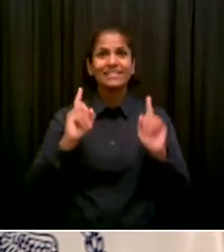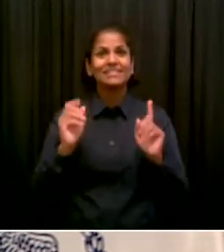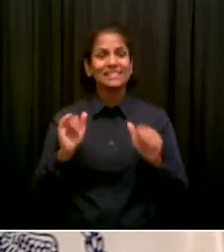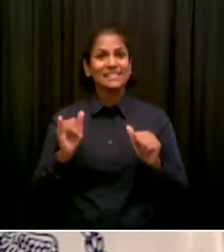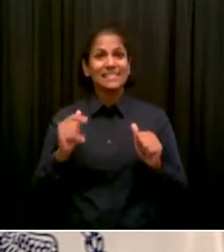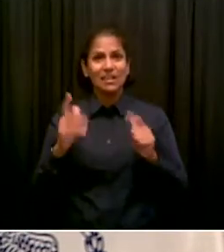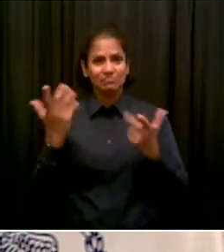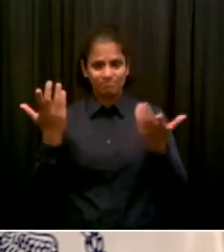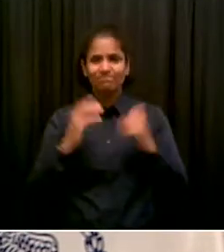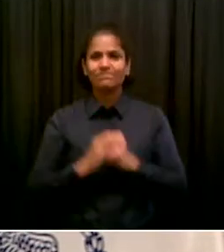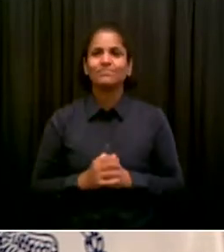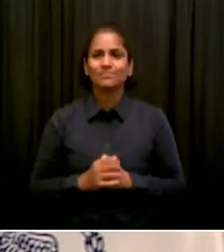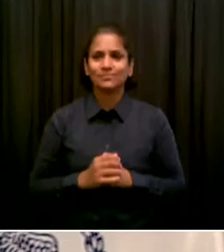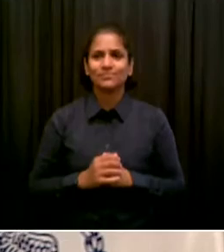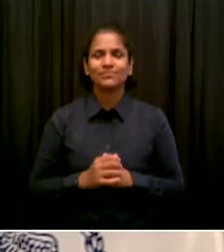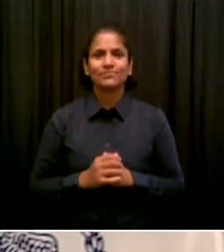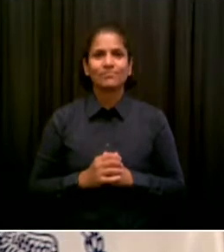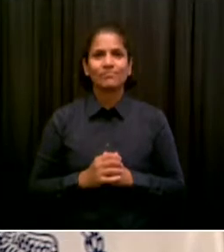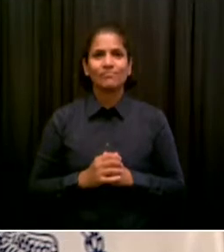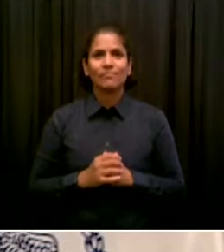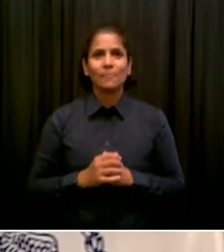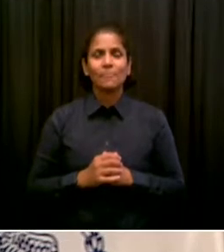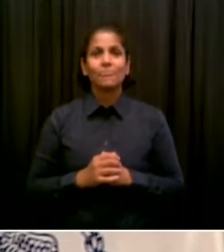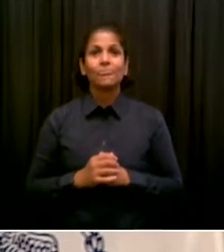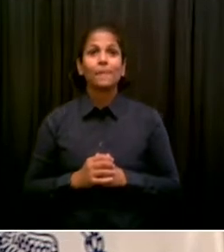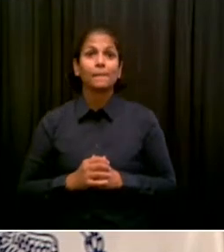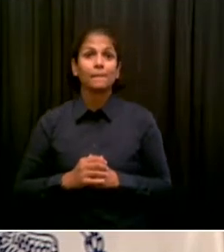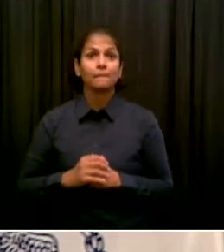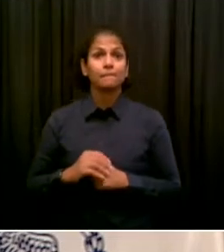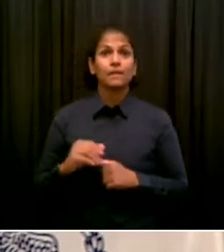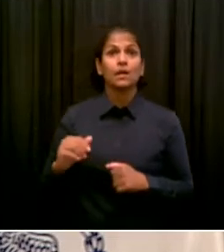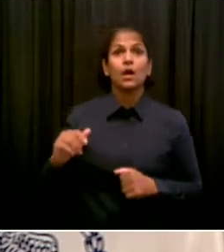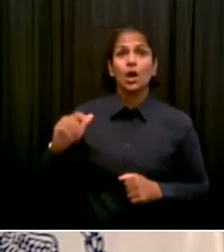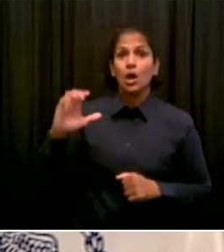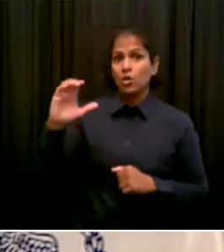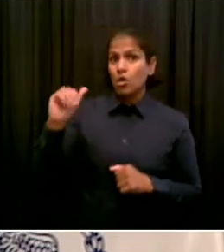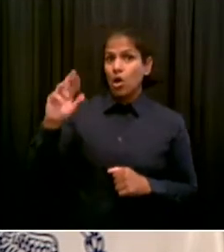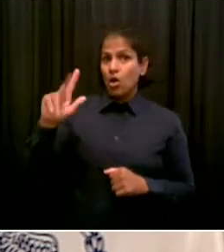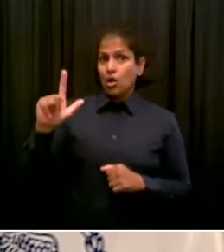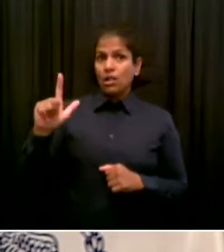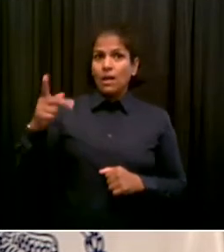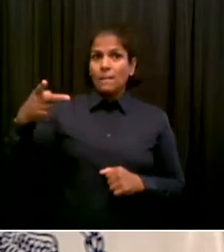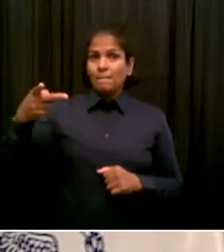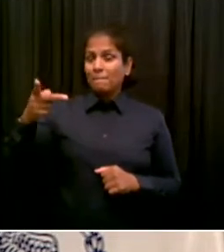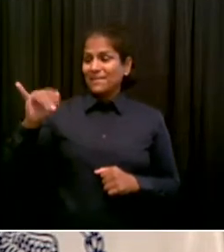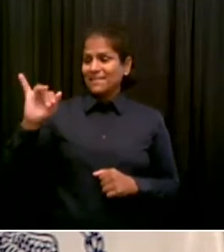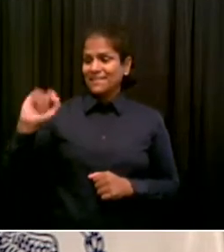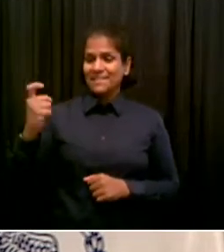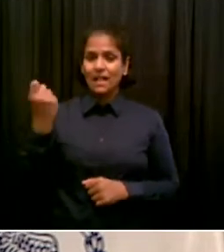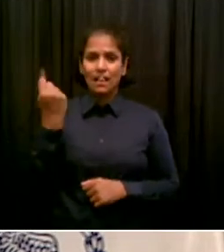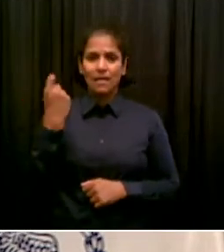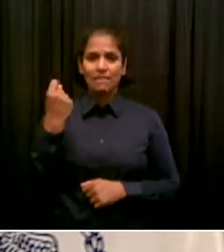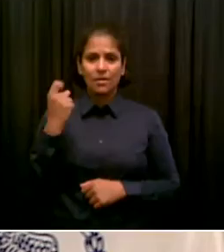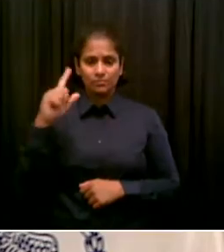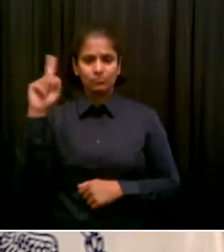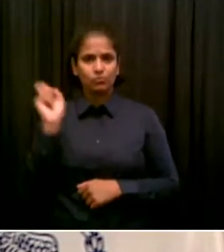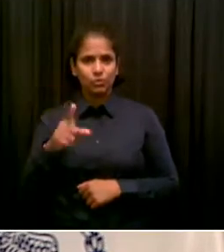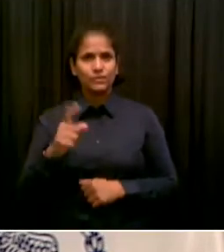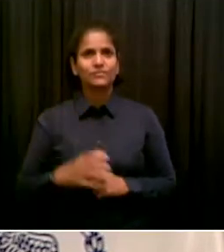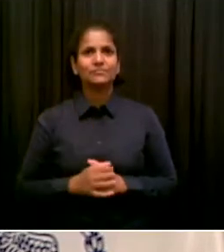TO WORKING WITH TO MAKE SUR E